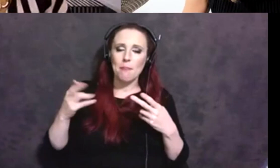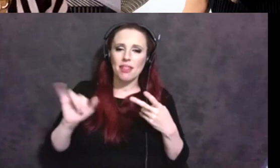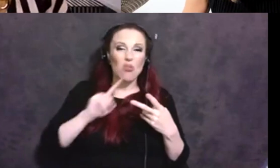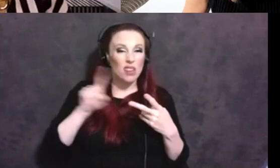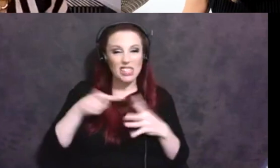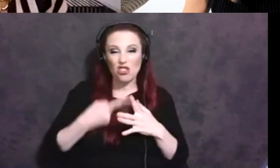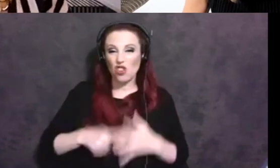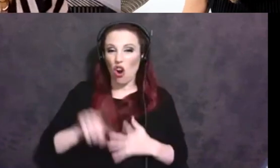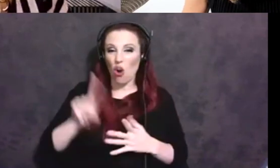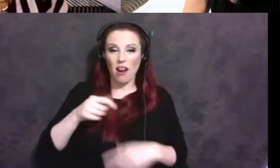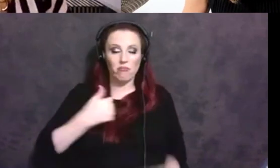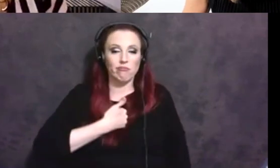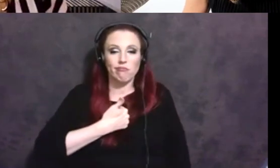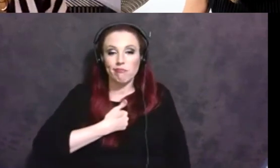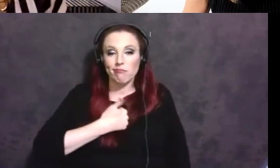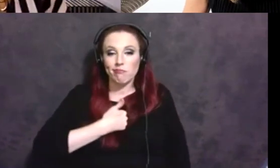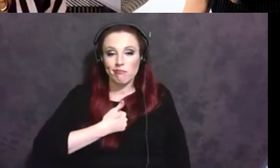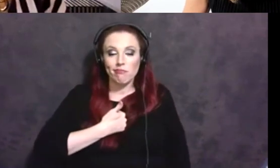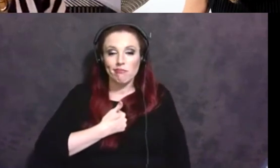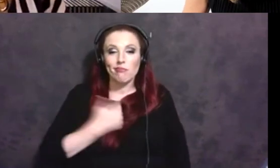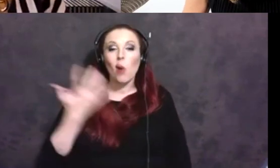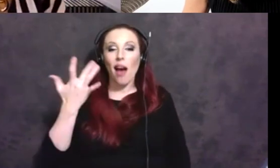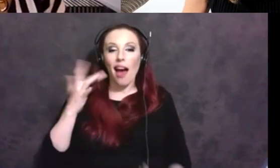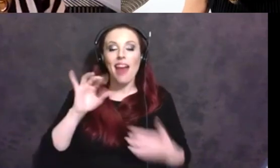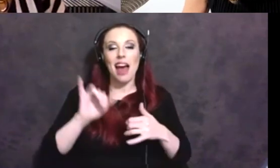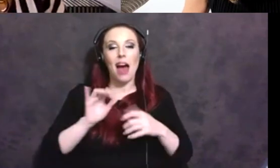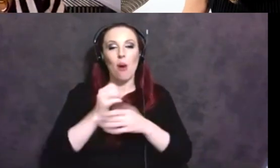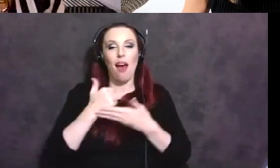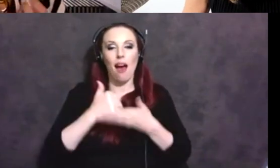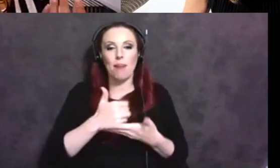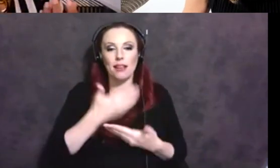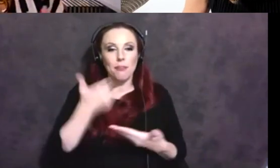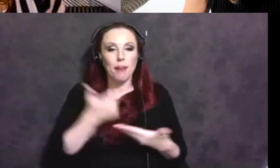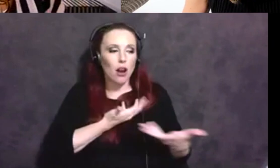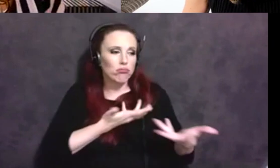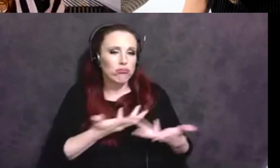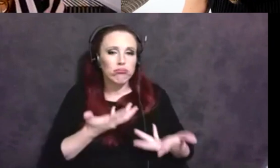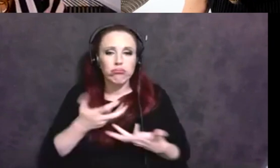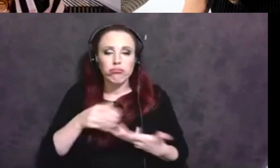most importantly what am I going to do to dismantle it. Compassion and empathy is really